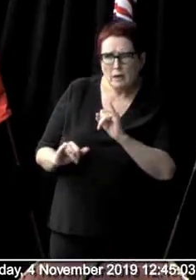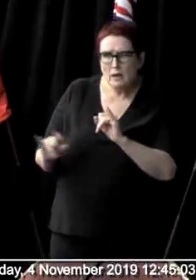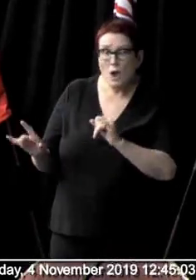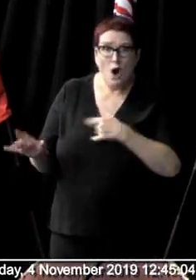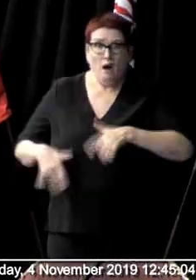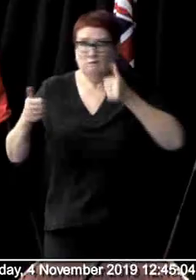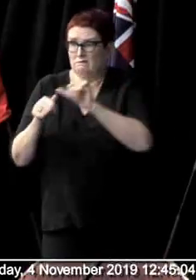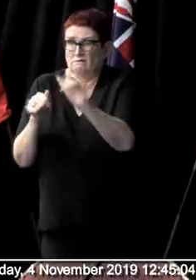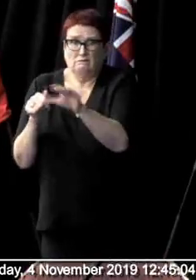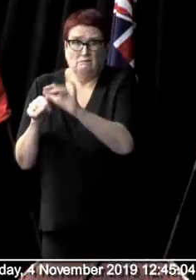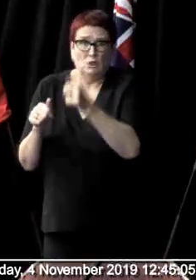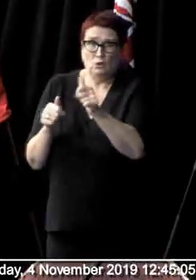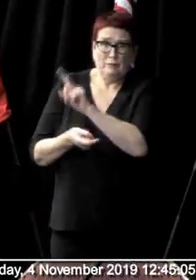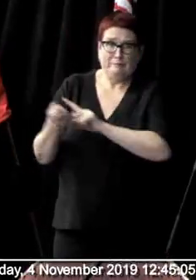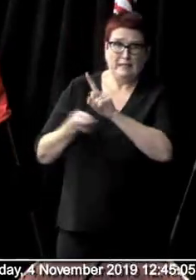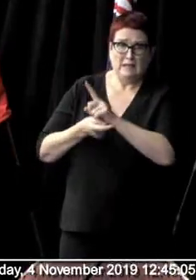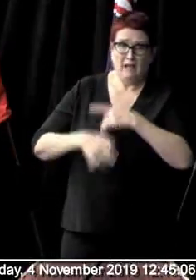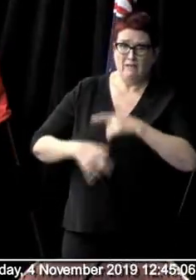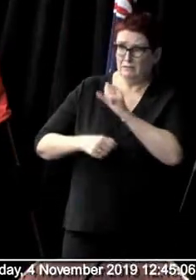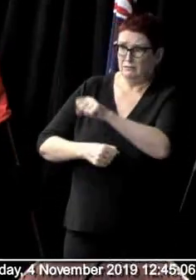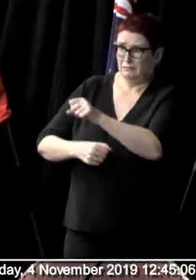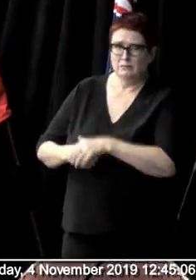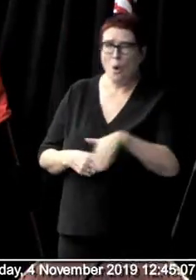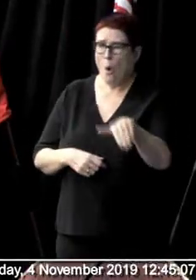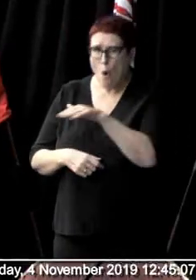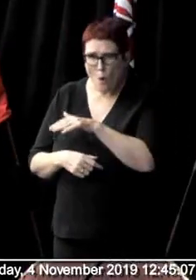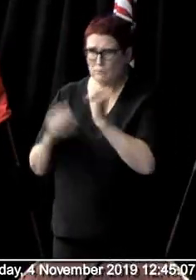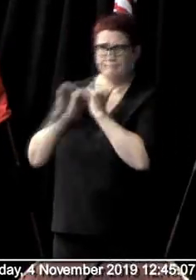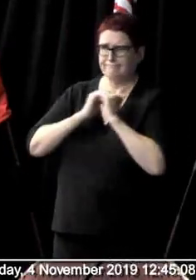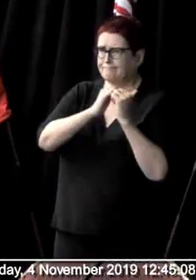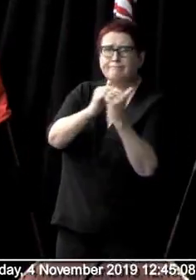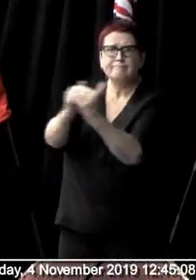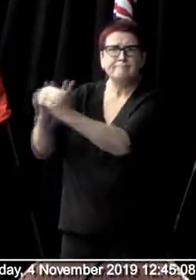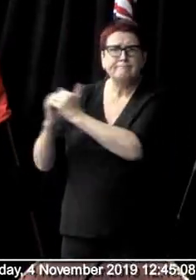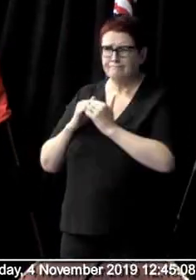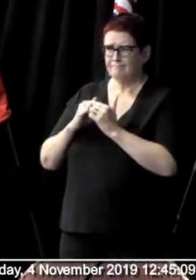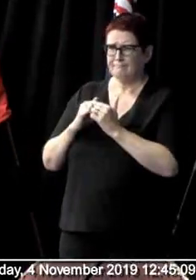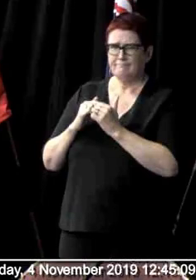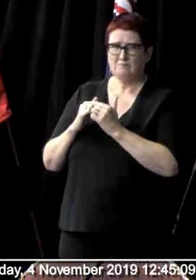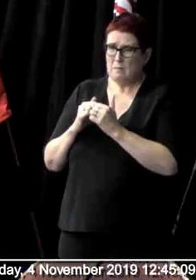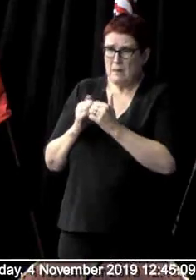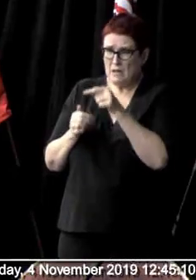Oh, it was a great thing, because everyone was on the same sheet of music. Anyone who had even a small involvement